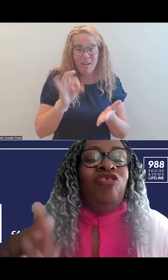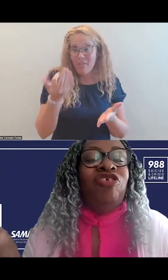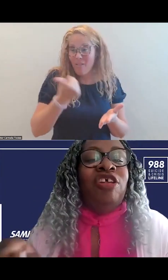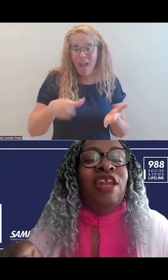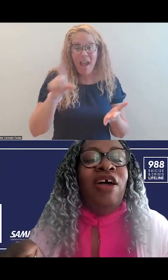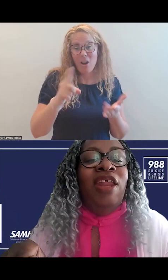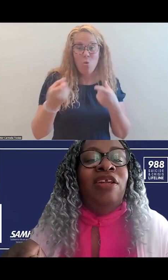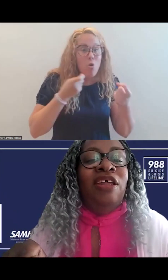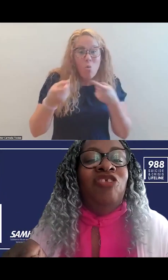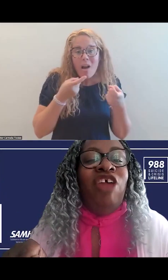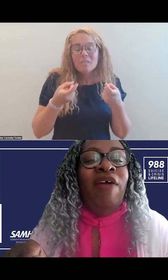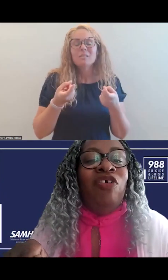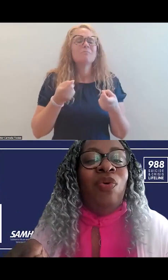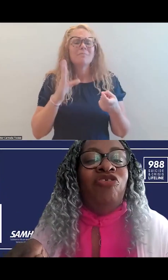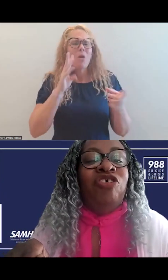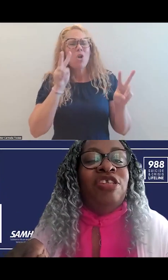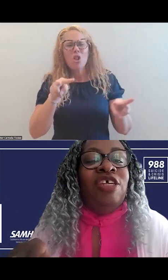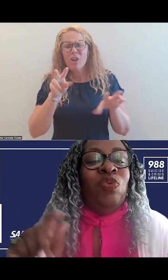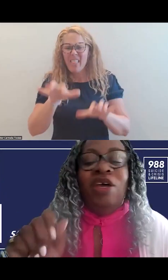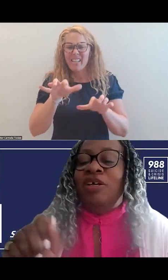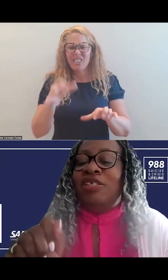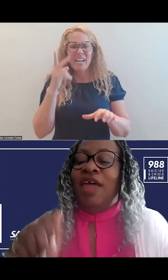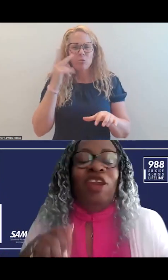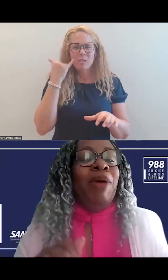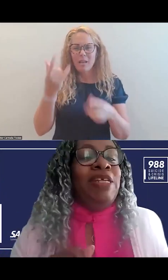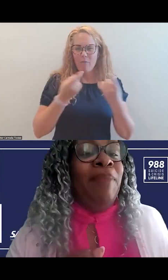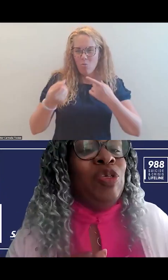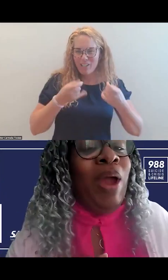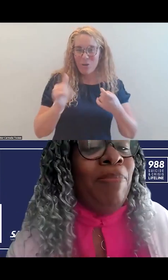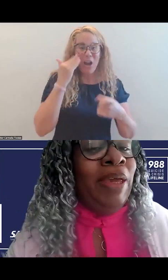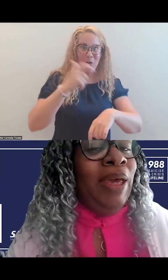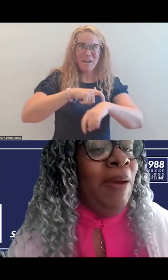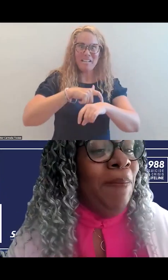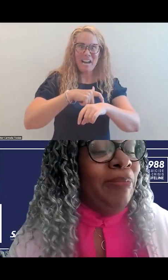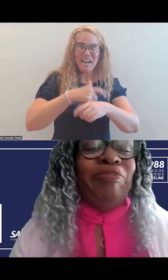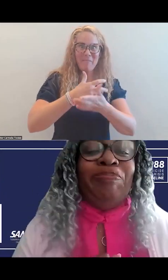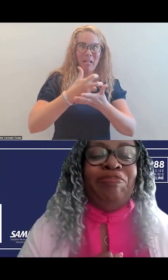QUESTIONS. I WILL LOOK IN THE CHAT FOR QUESTIONS. I KNOW MY TIME IS WRAPPING UP.